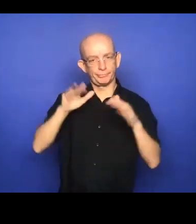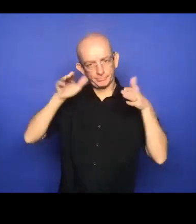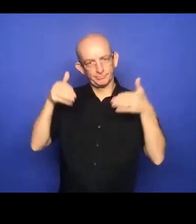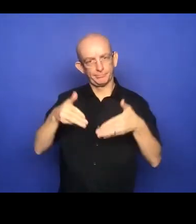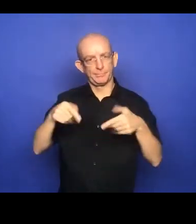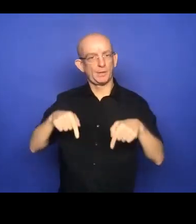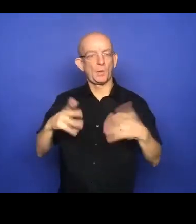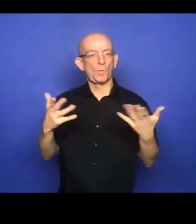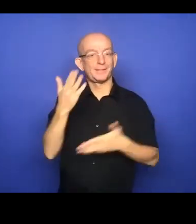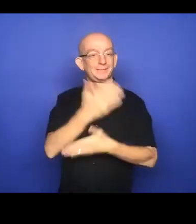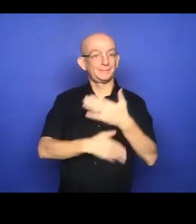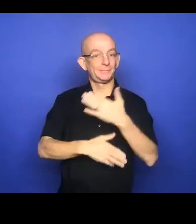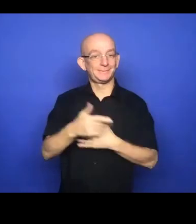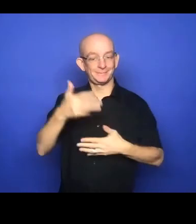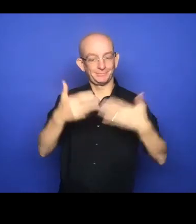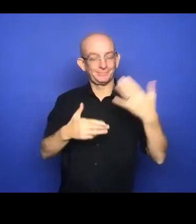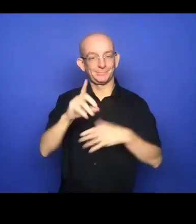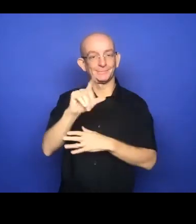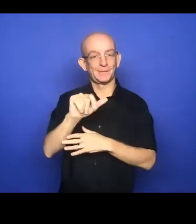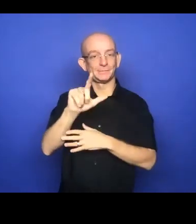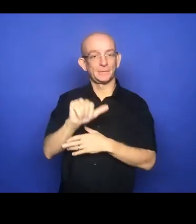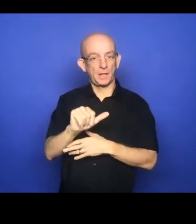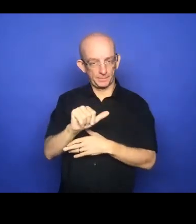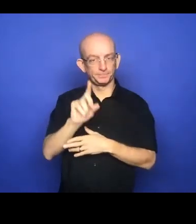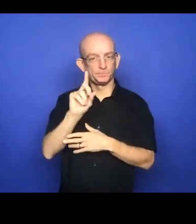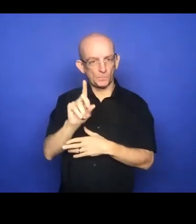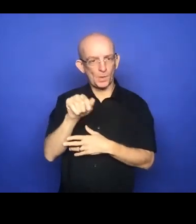Group on Disability Data which, going